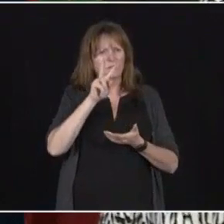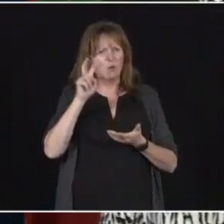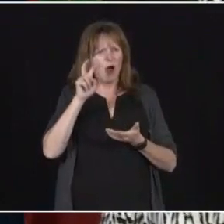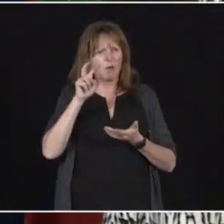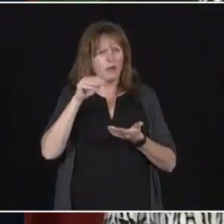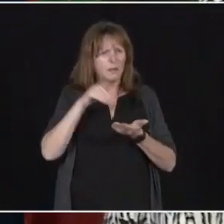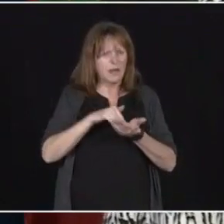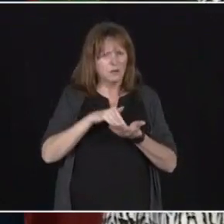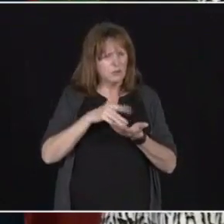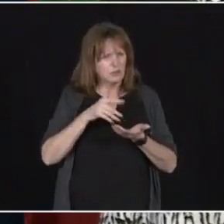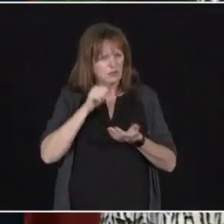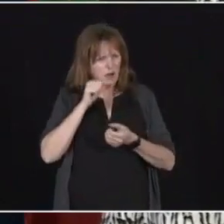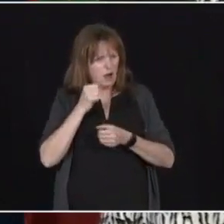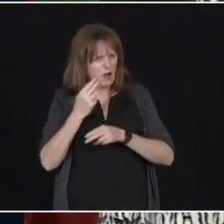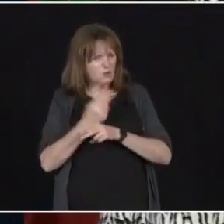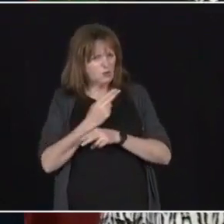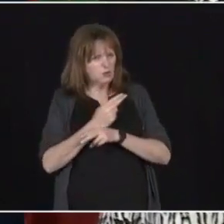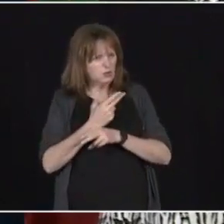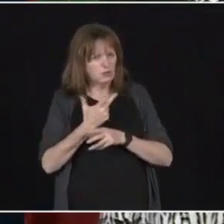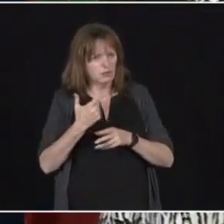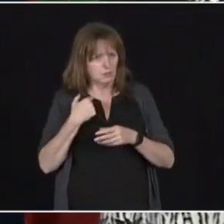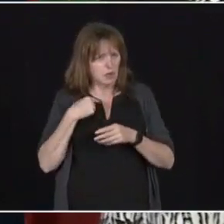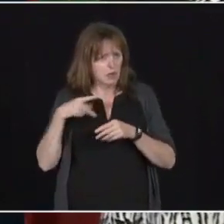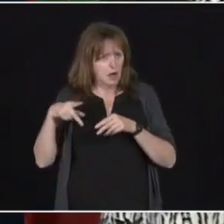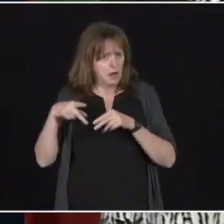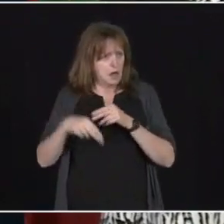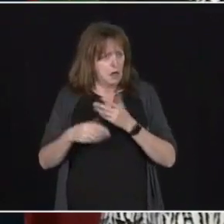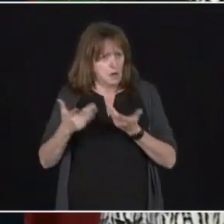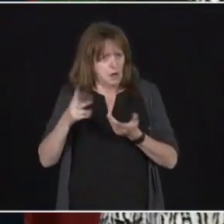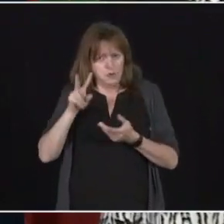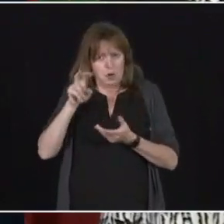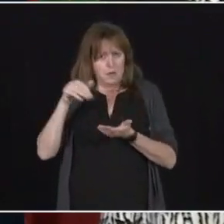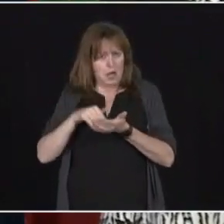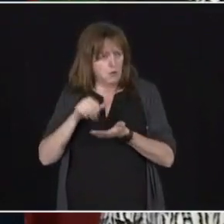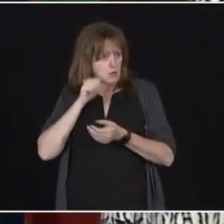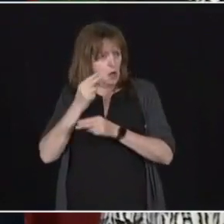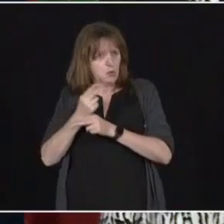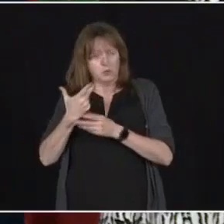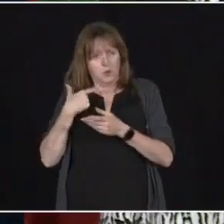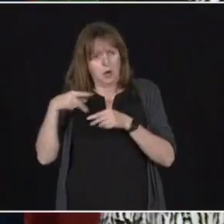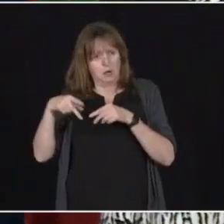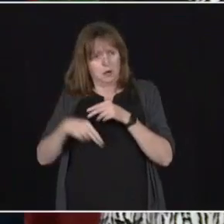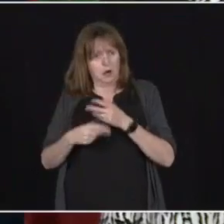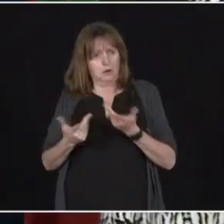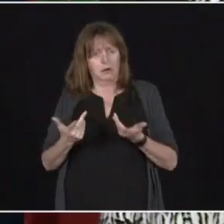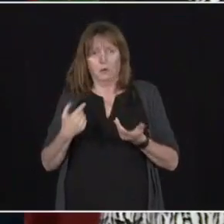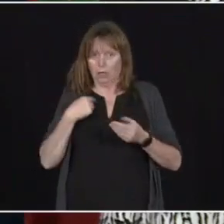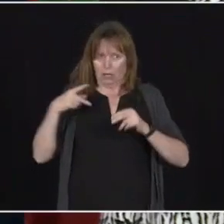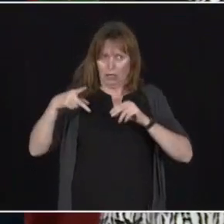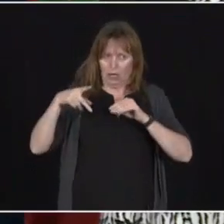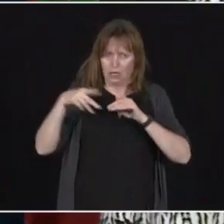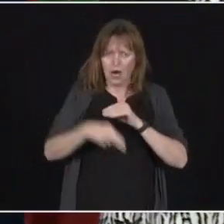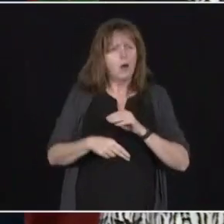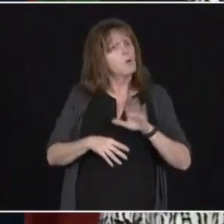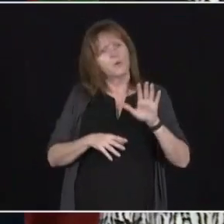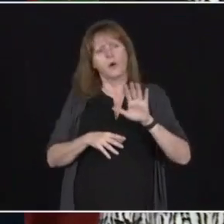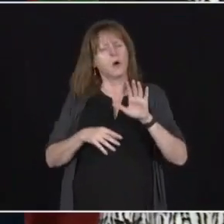They did not use it but by no means , are we out there cutting it. We are actually going to enhance it.